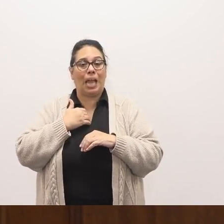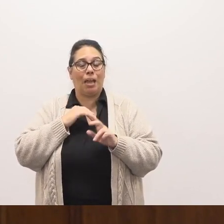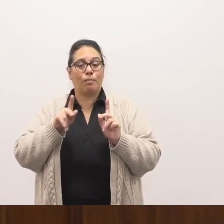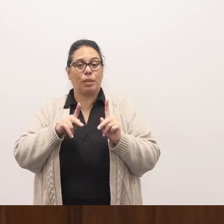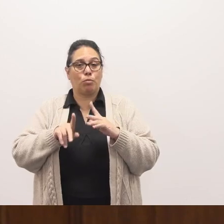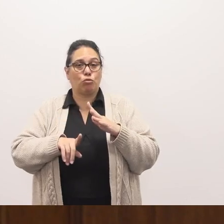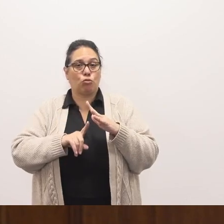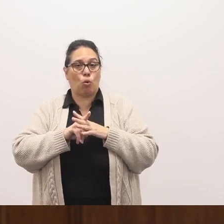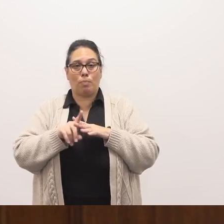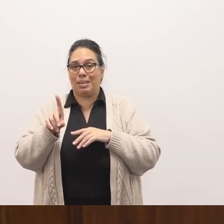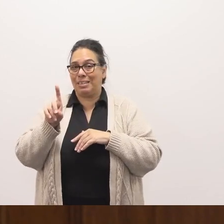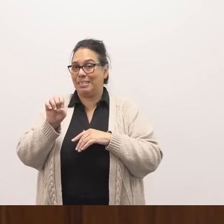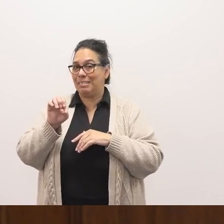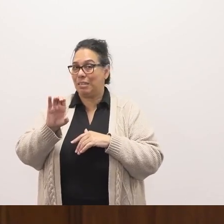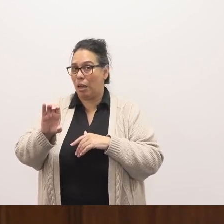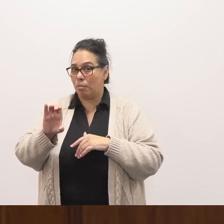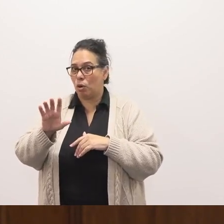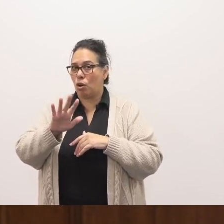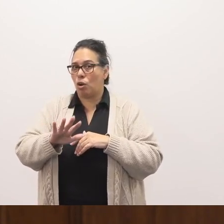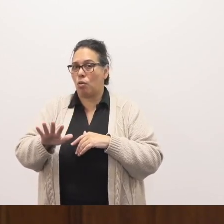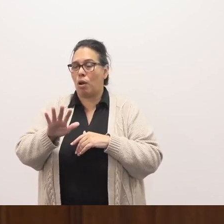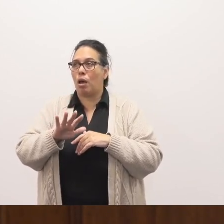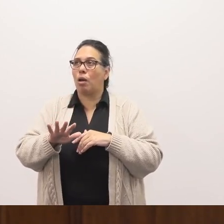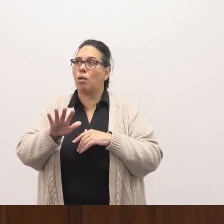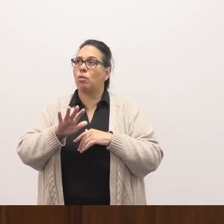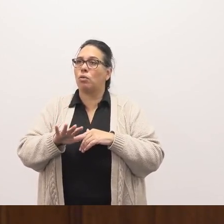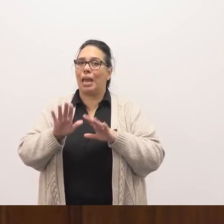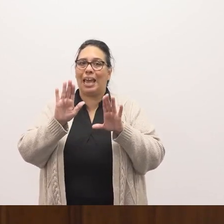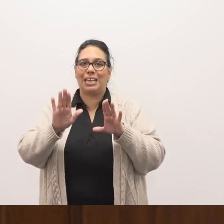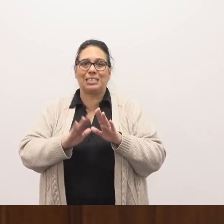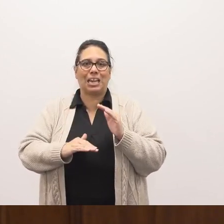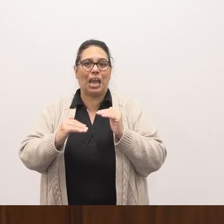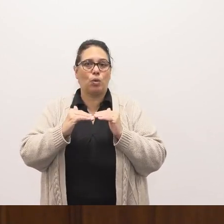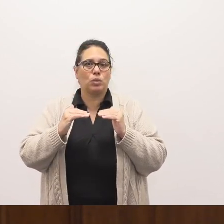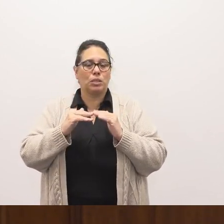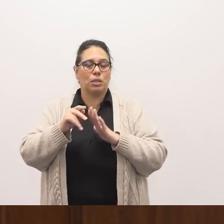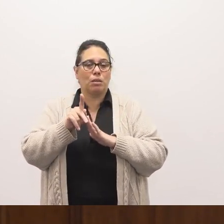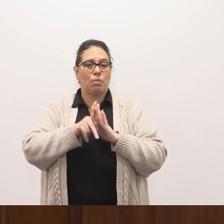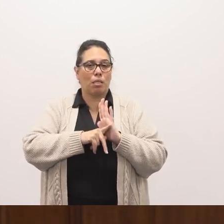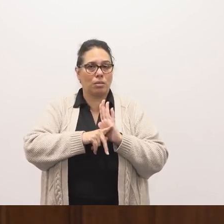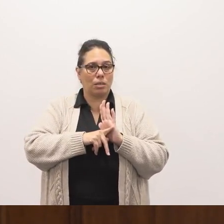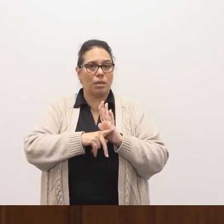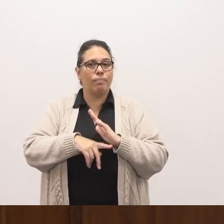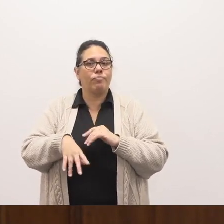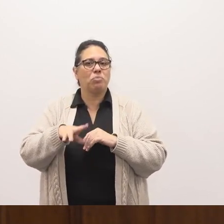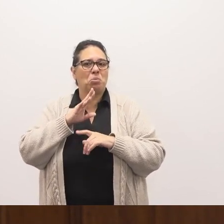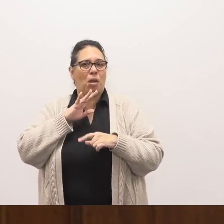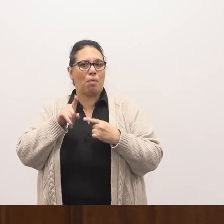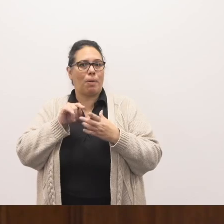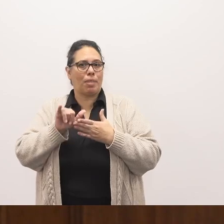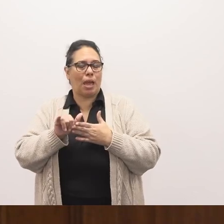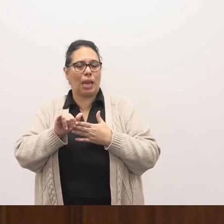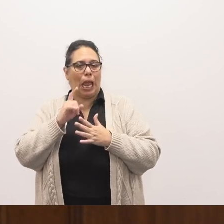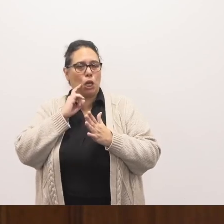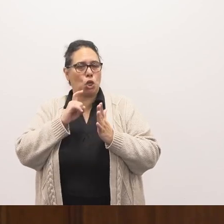in December around revisiting our excellence and equity policy, also noting that our meetings have been light.